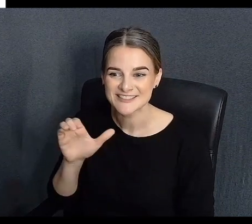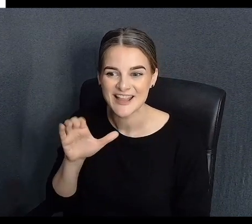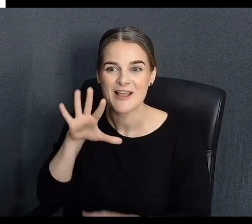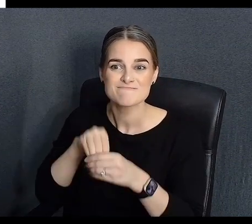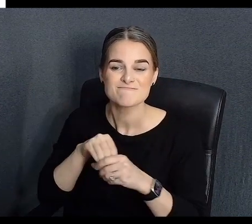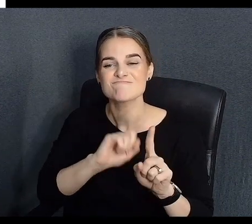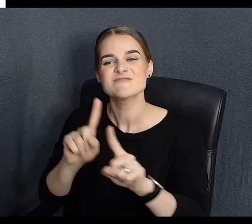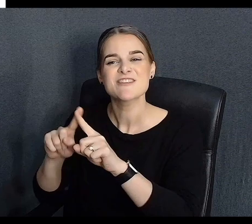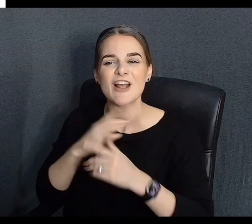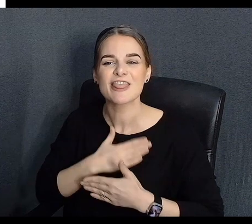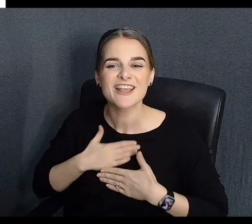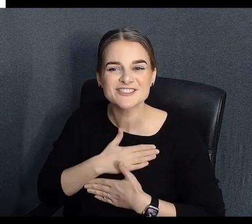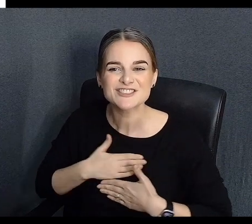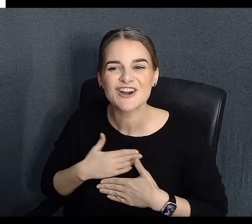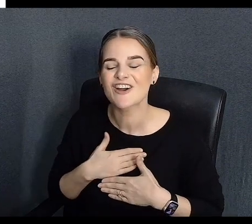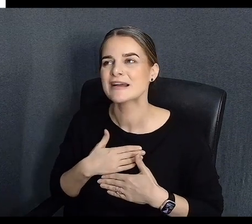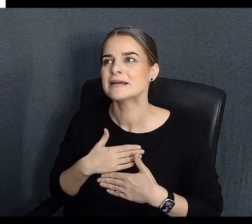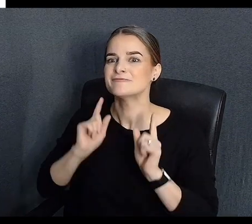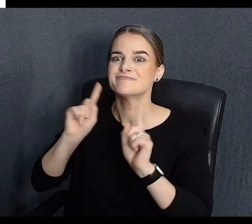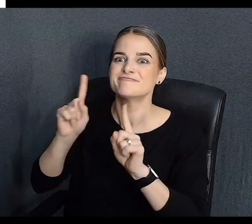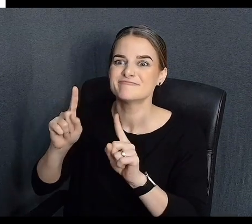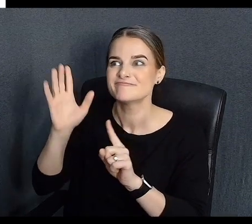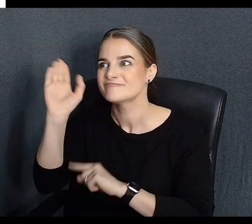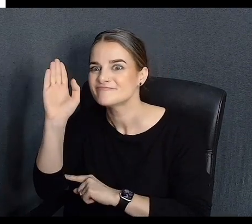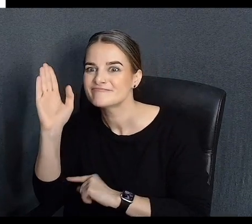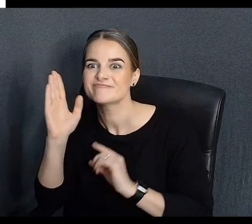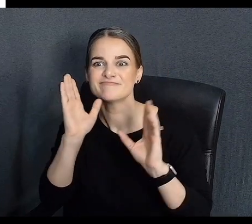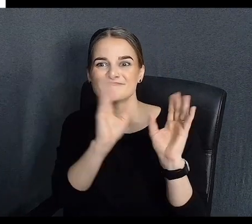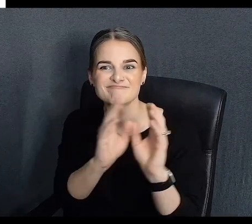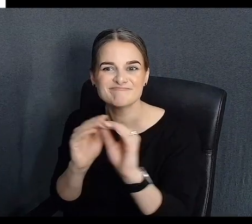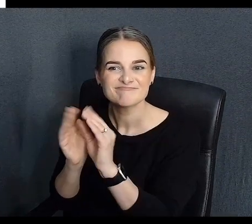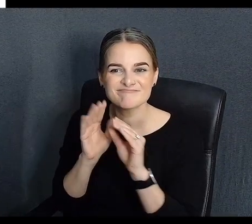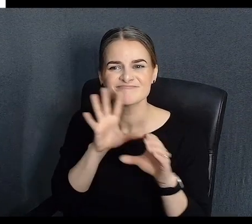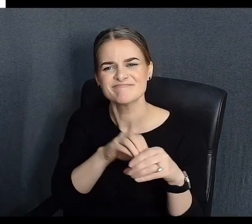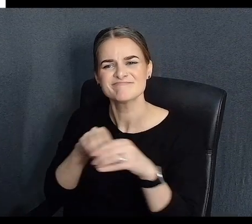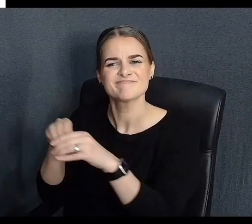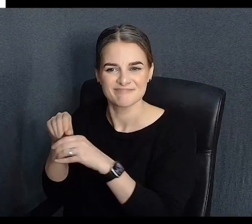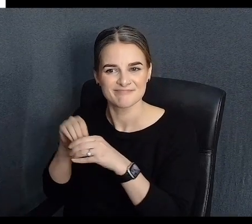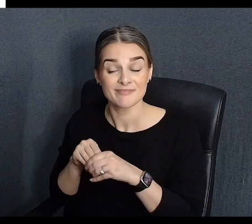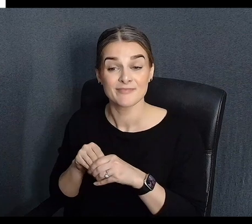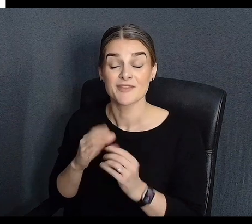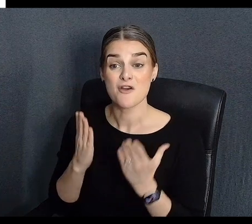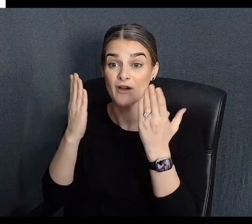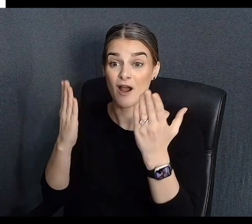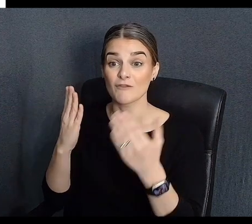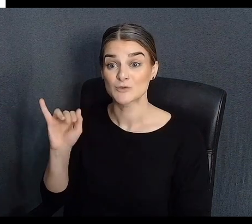listening to speakers, attending different sessions. And so we'll be offering it this July upcoming in 2025.